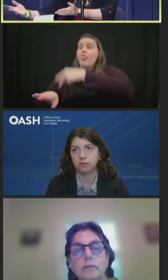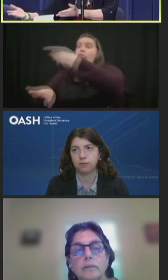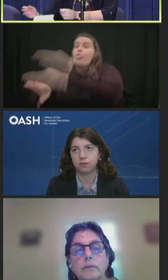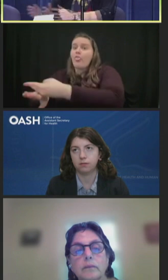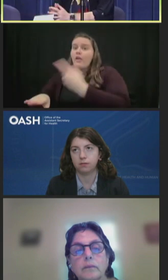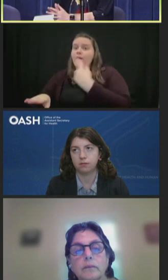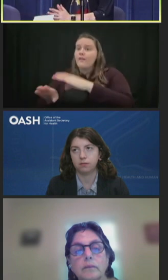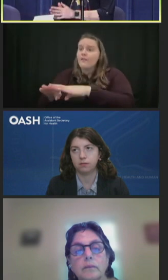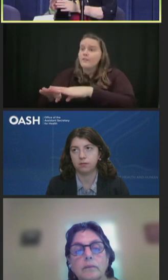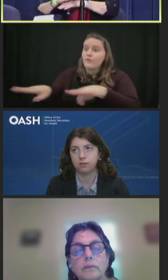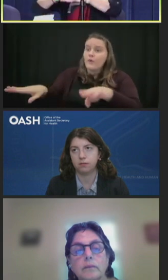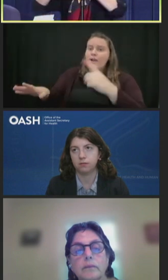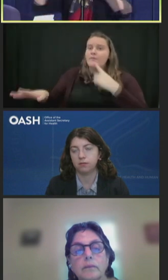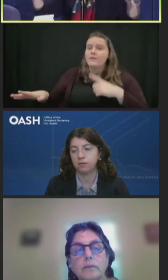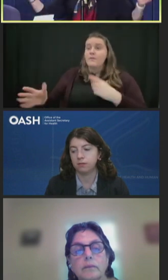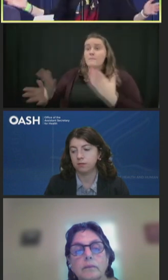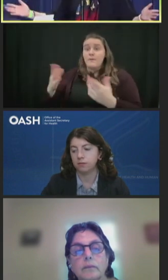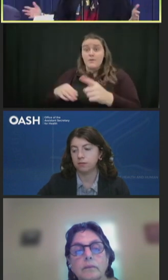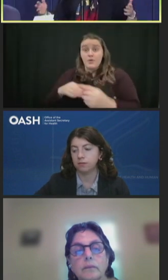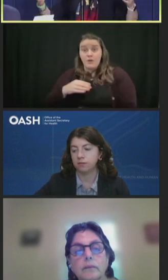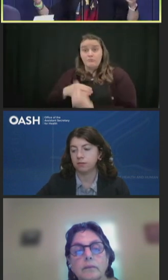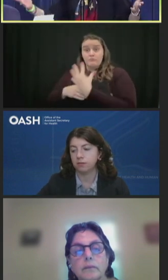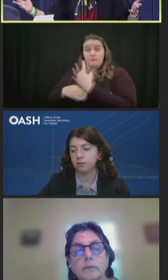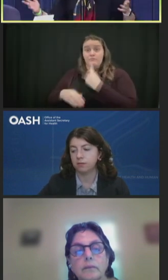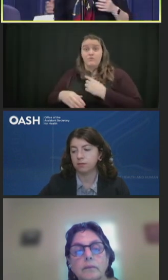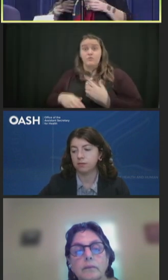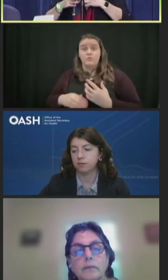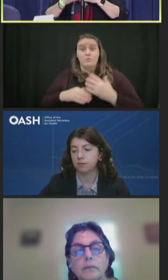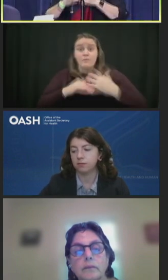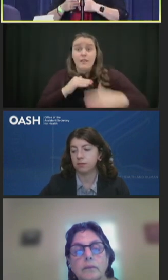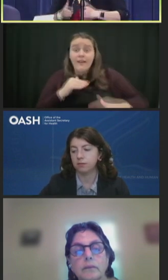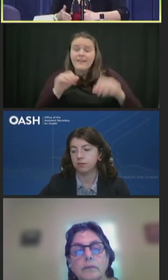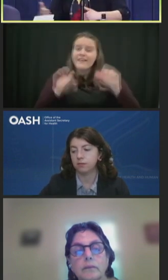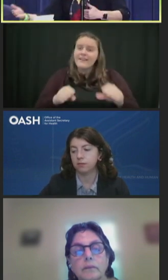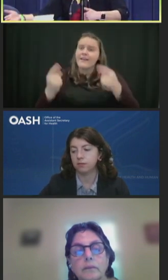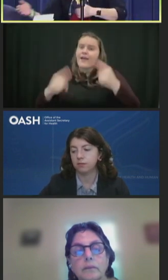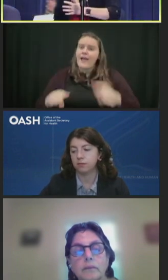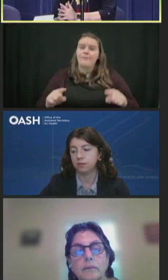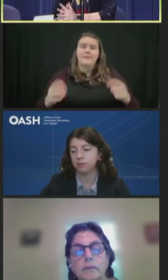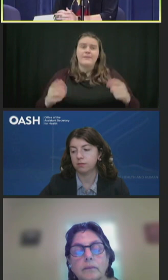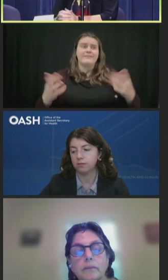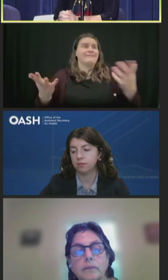exposed to blood. It can happen anywhere, at any time, and being protected -- and